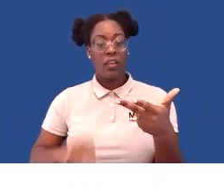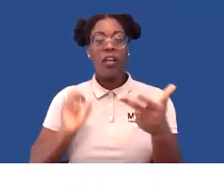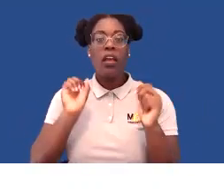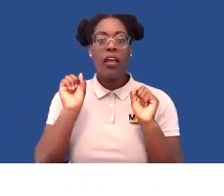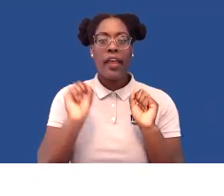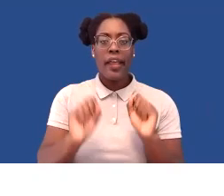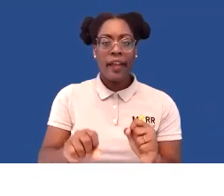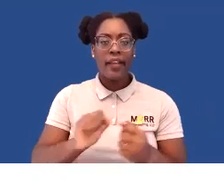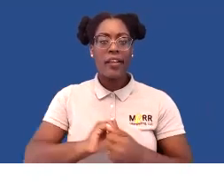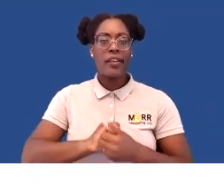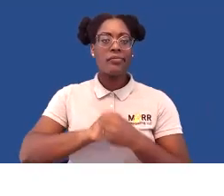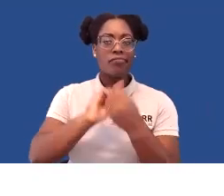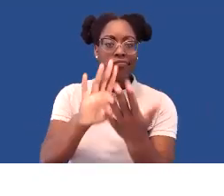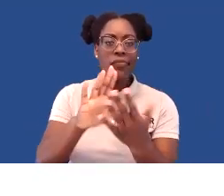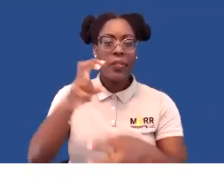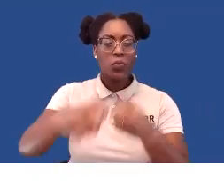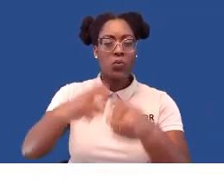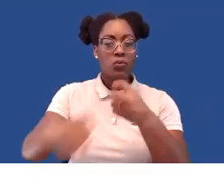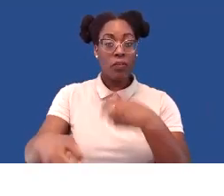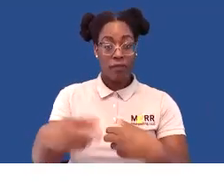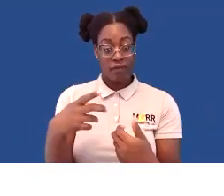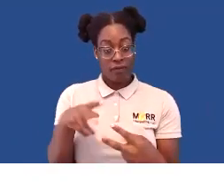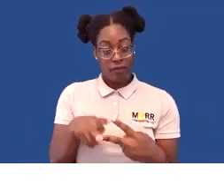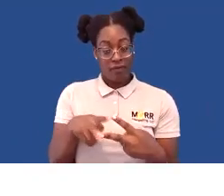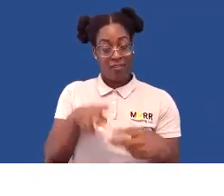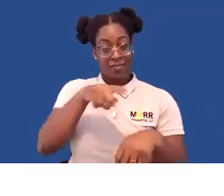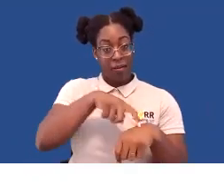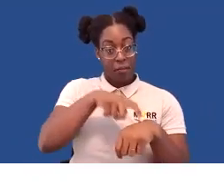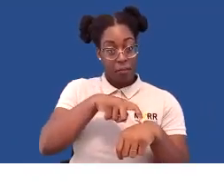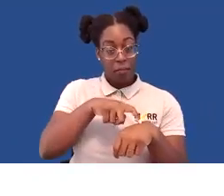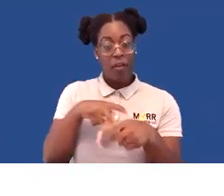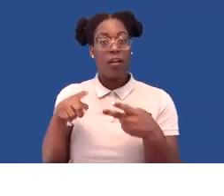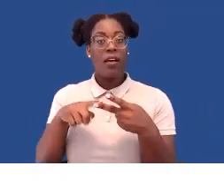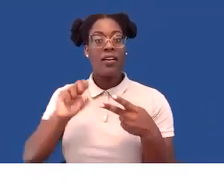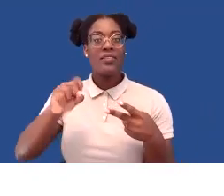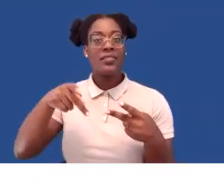If someone can't physically get into the writing center before close,